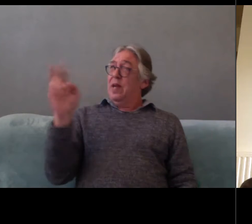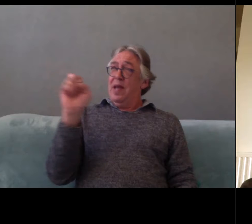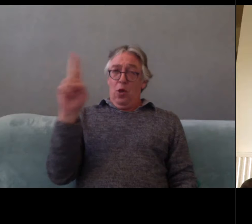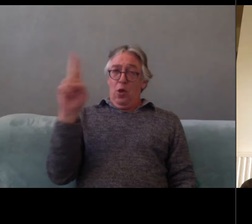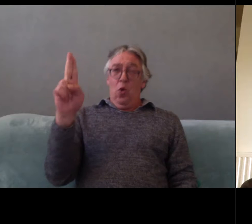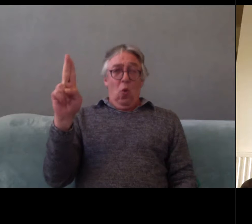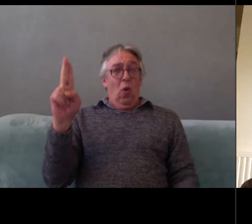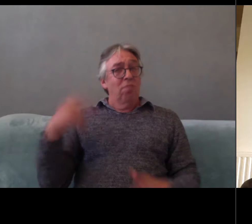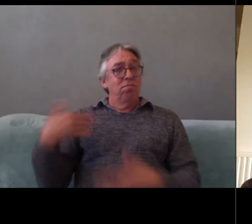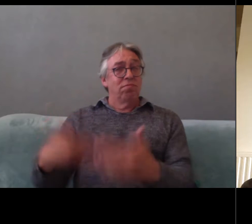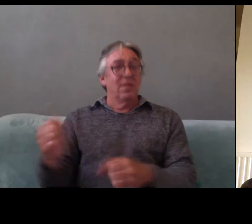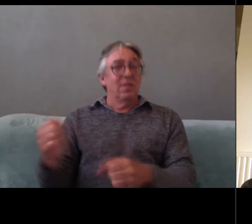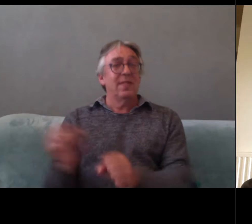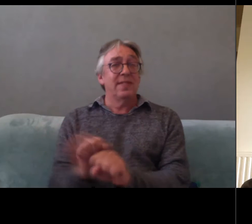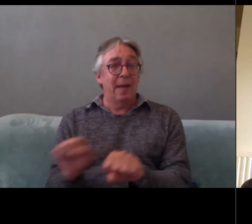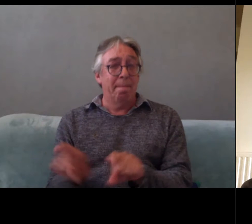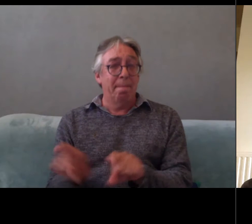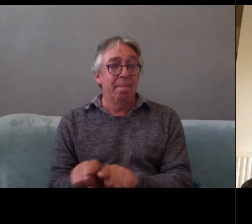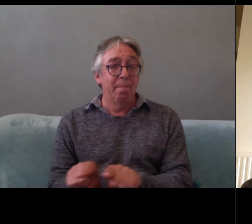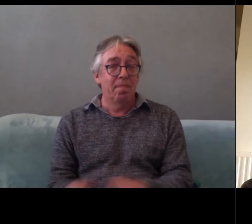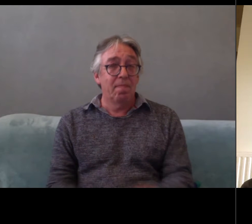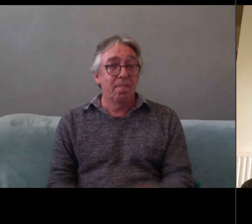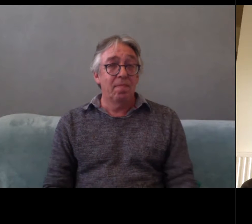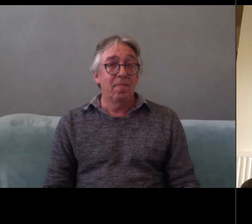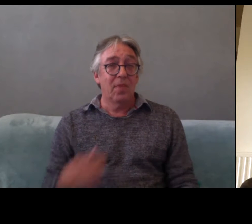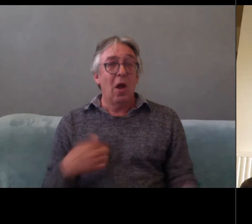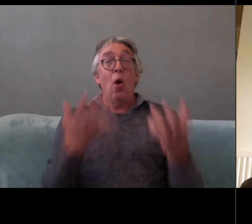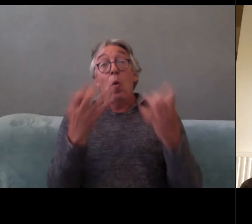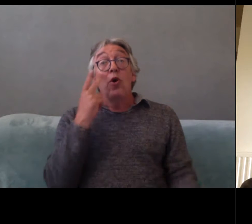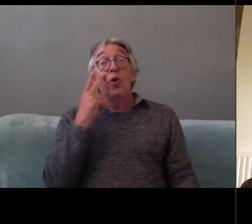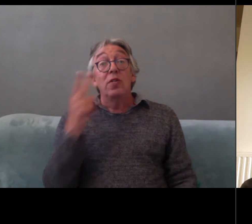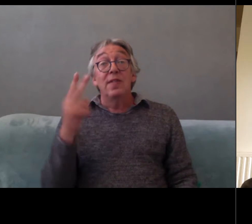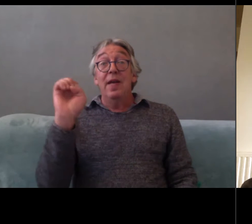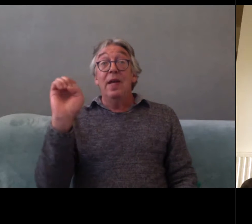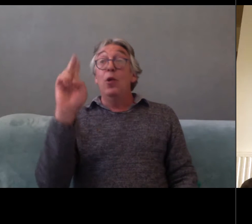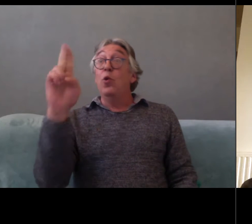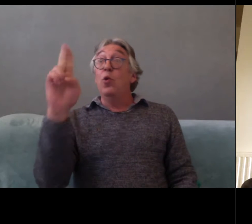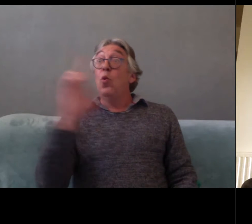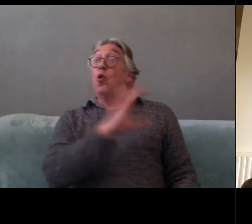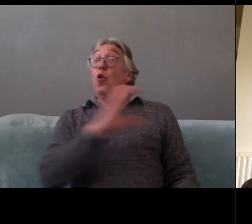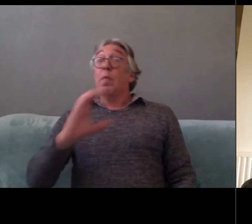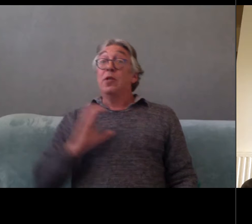requesting the Member States to really put in place